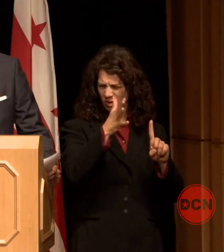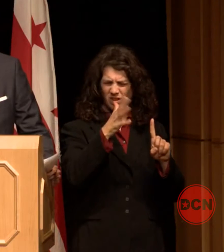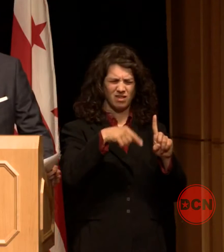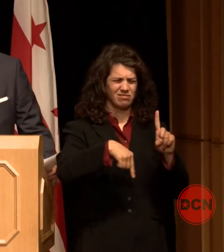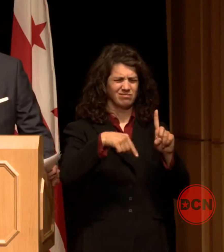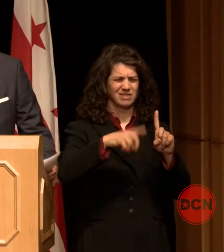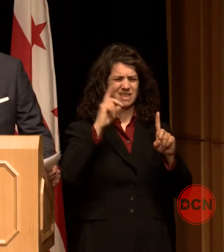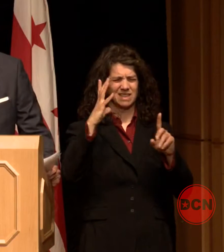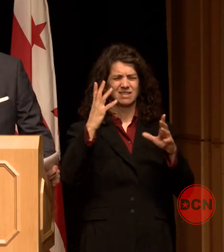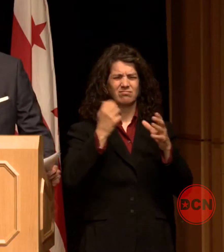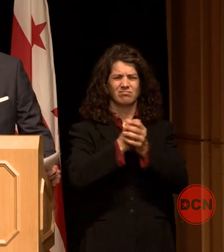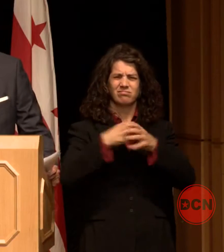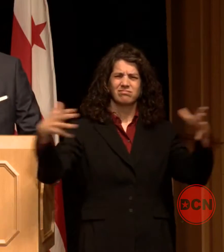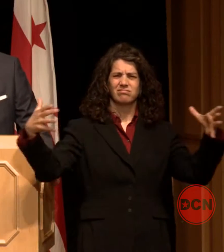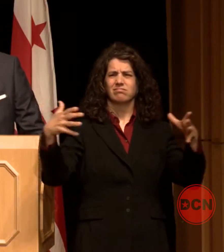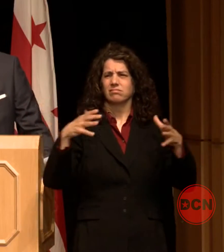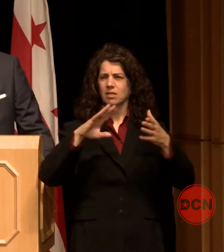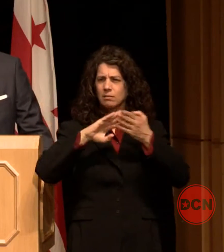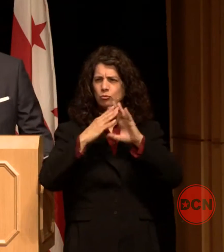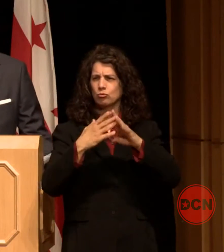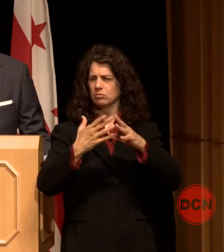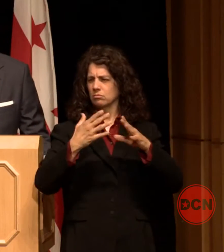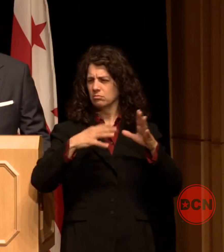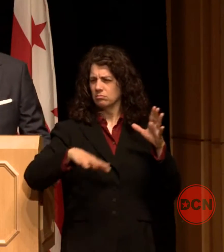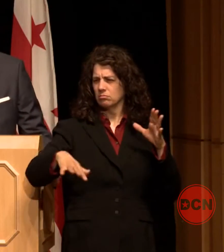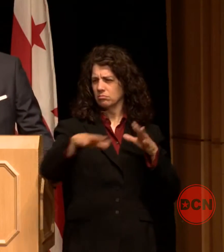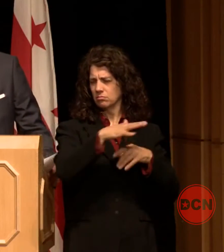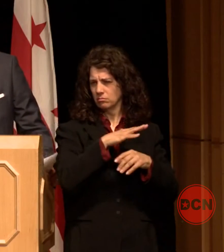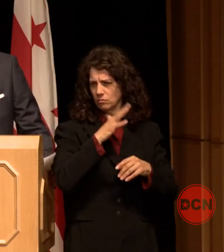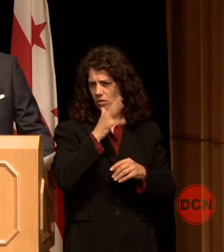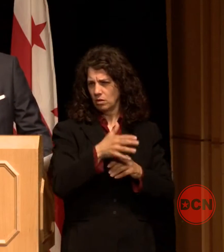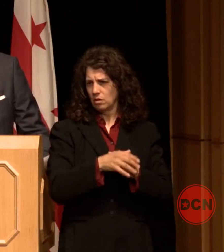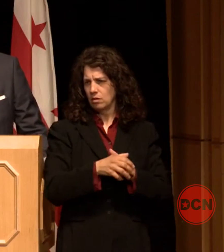NEIGHBORHOODS. BARRY FARM, LINCOLN HEIGHTS